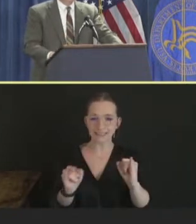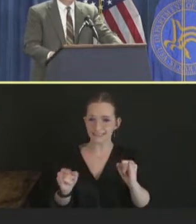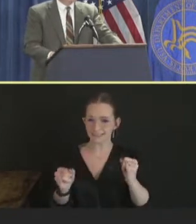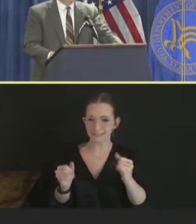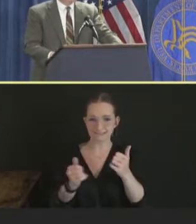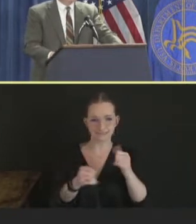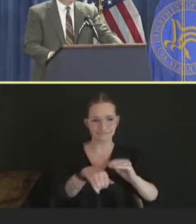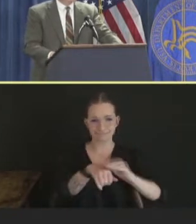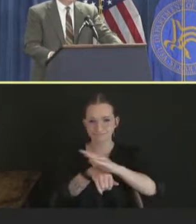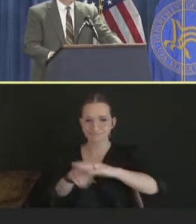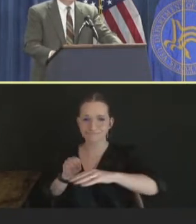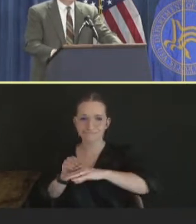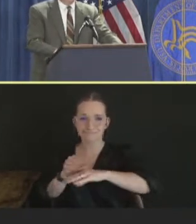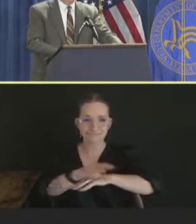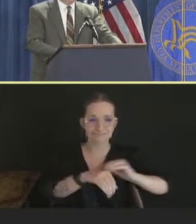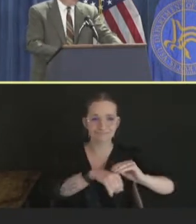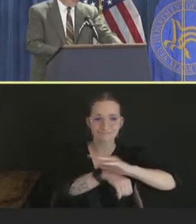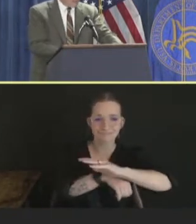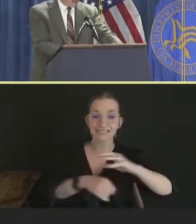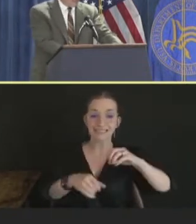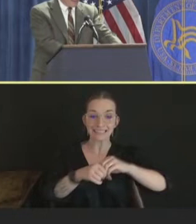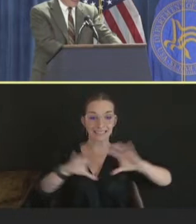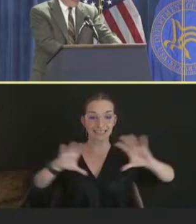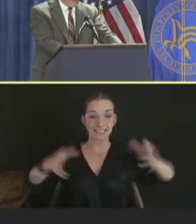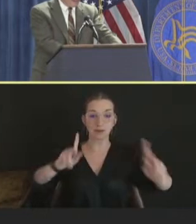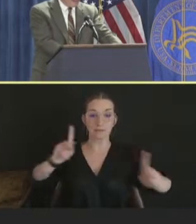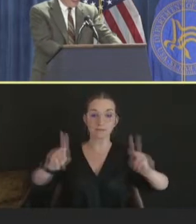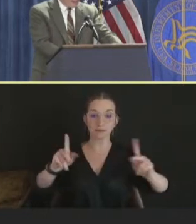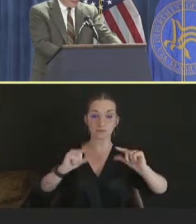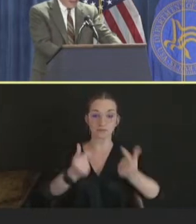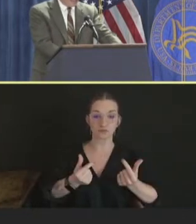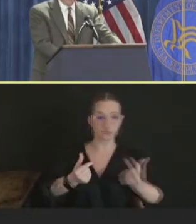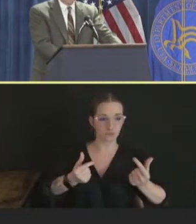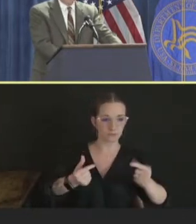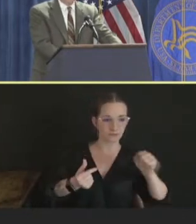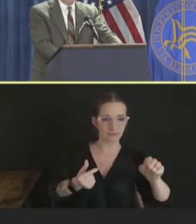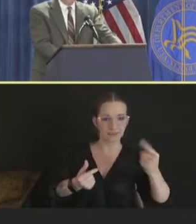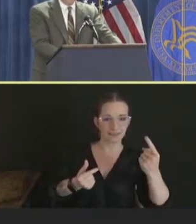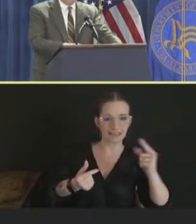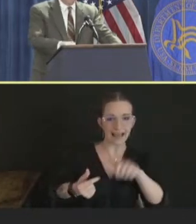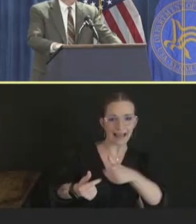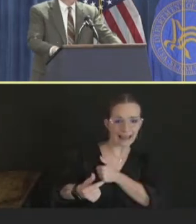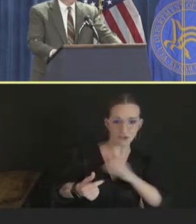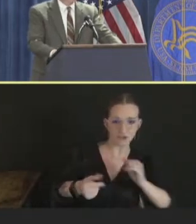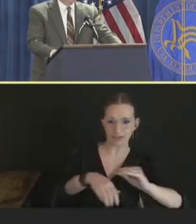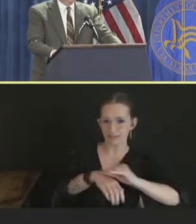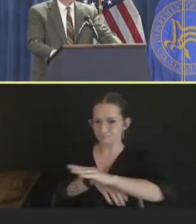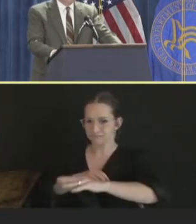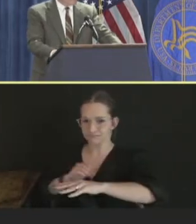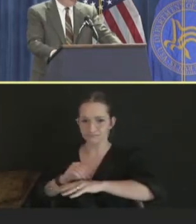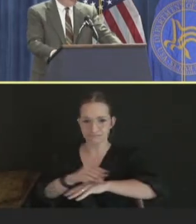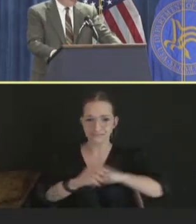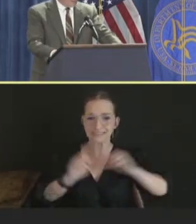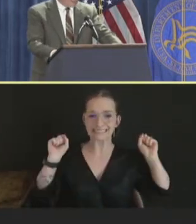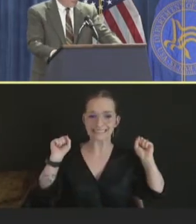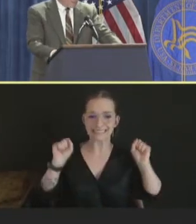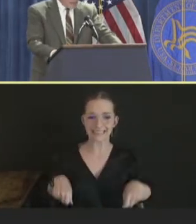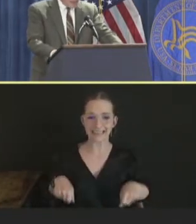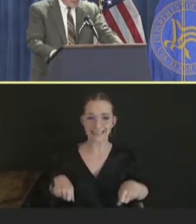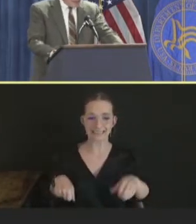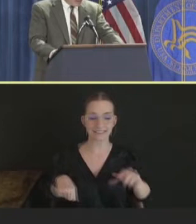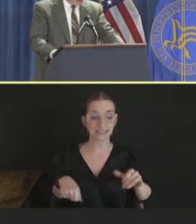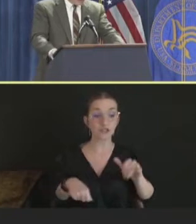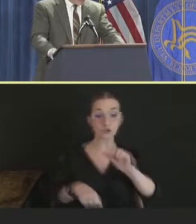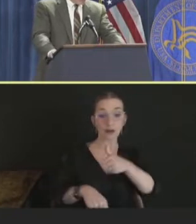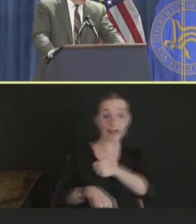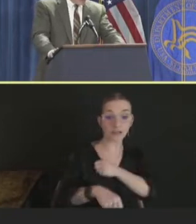or population can ultimately modify attitudes, which may further modify intention.